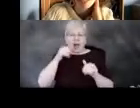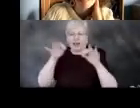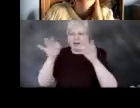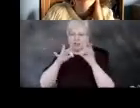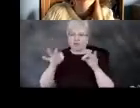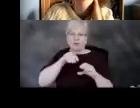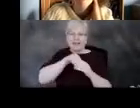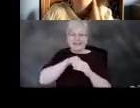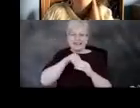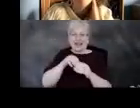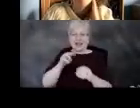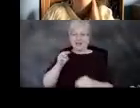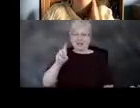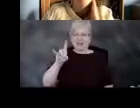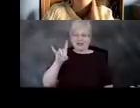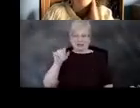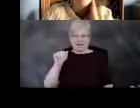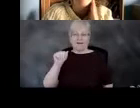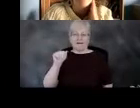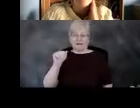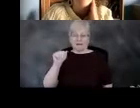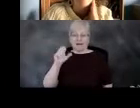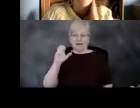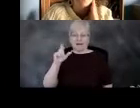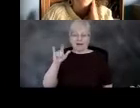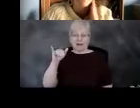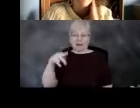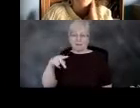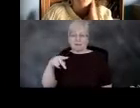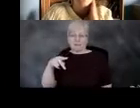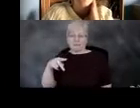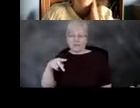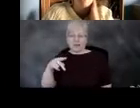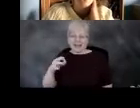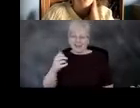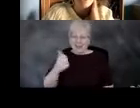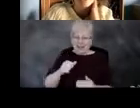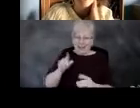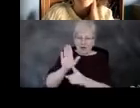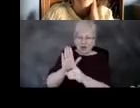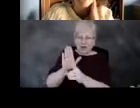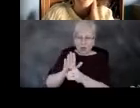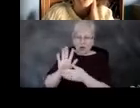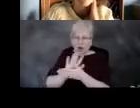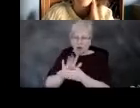17:30:26 clip. Because you can be thinking if any of the media clips are your own or if you are 17:30:30 a little tech savvy, you can build